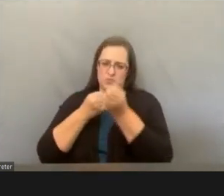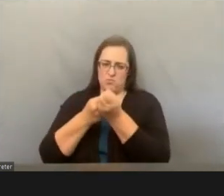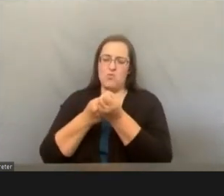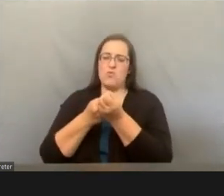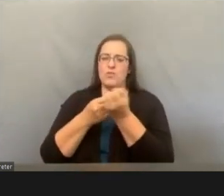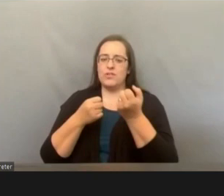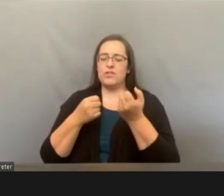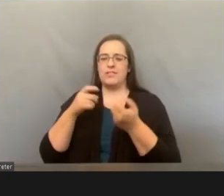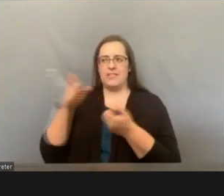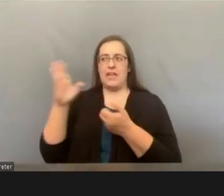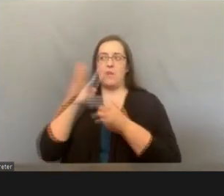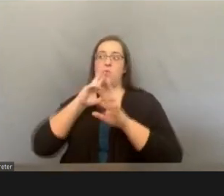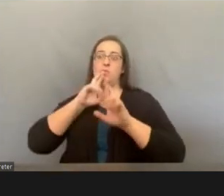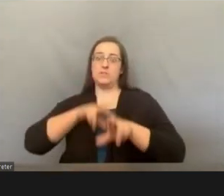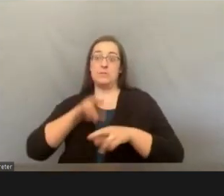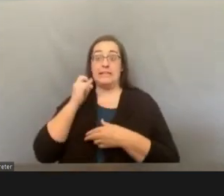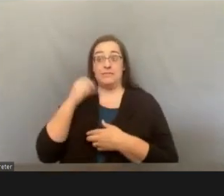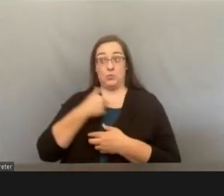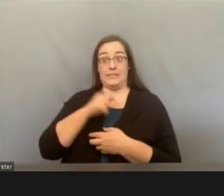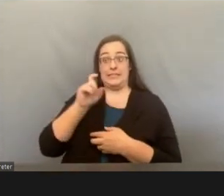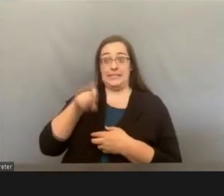THOSE OF THE THINGS WE'VE BEEN